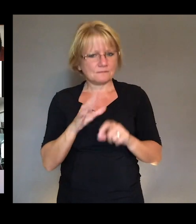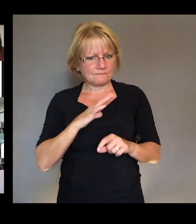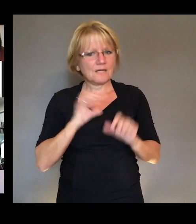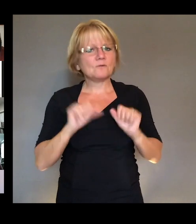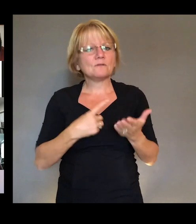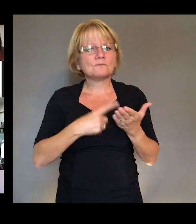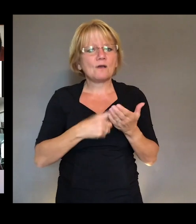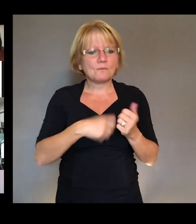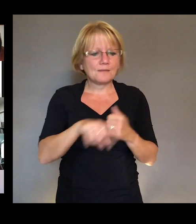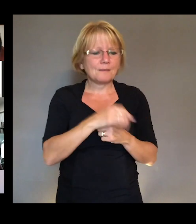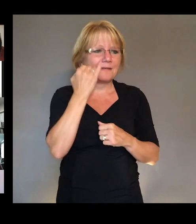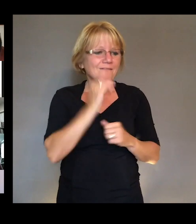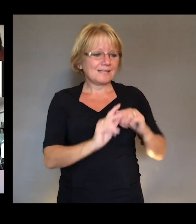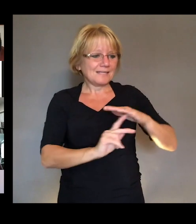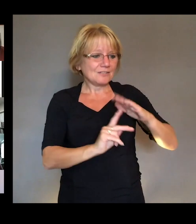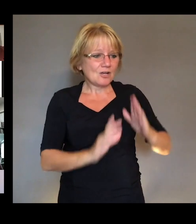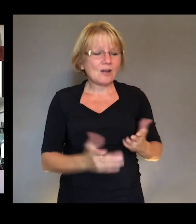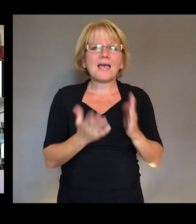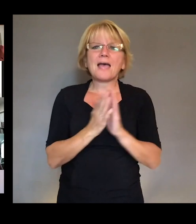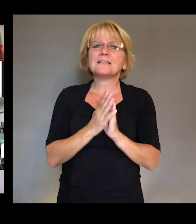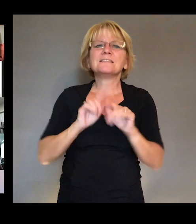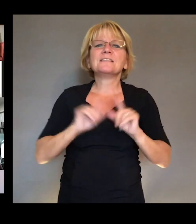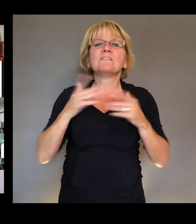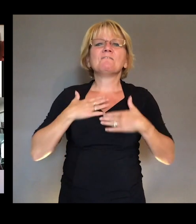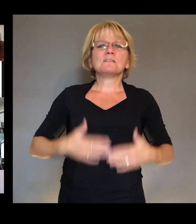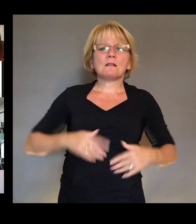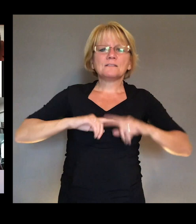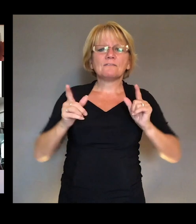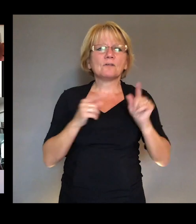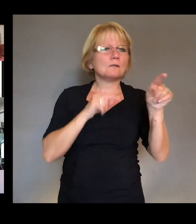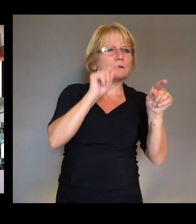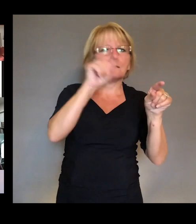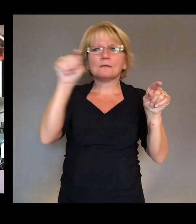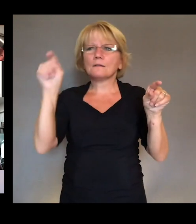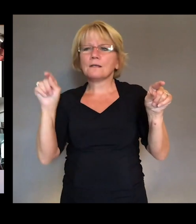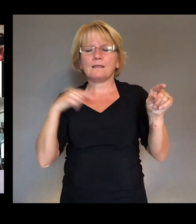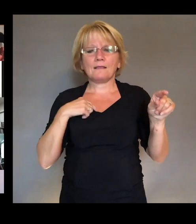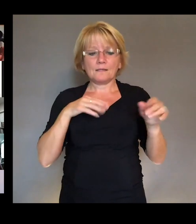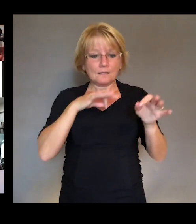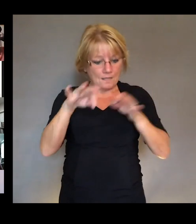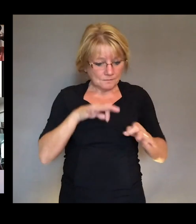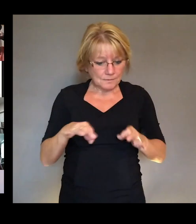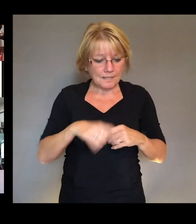even for kindergartens. Kindergarten is have questions about physical differences and race but they can understand really basic explanations.